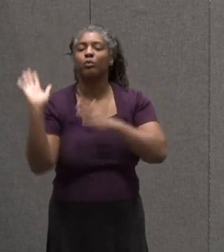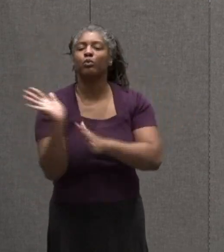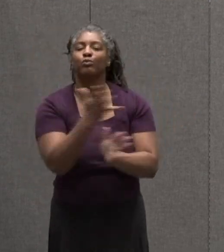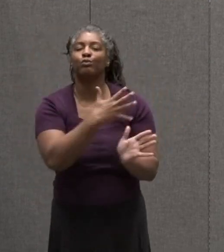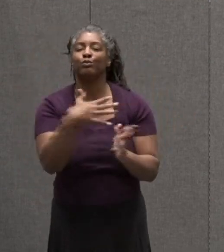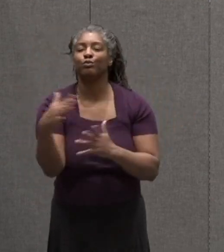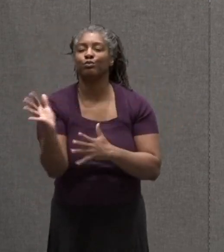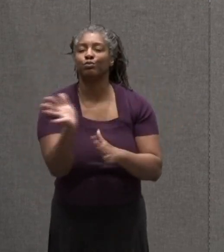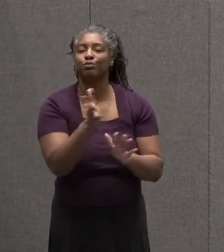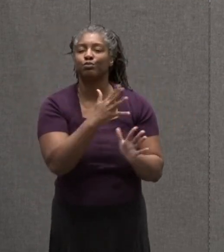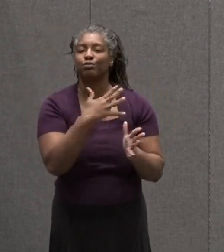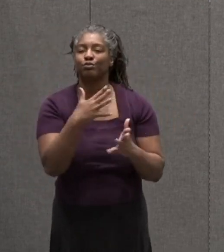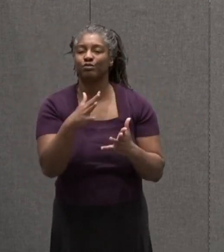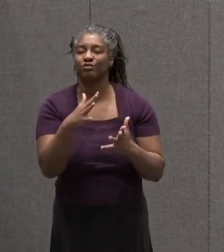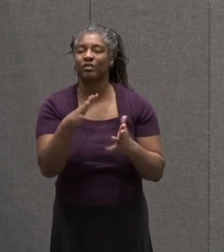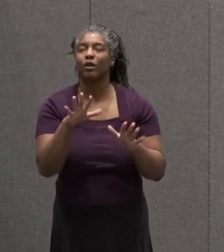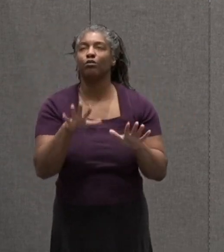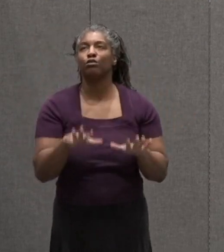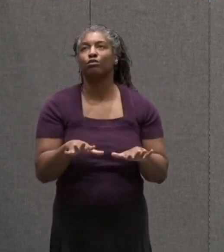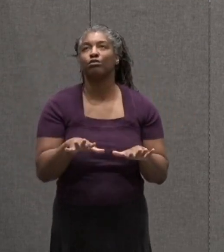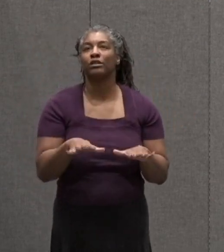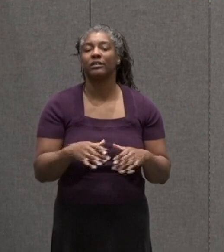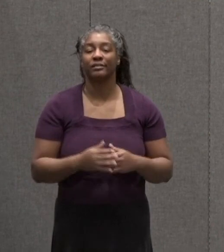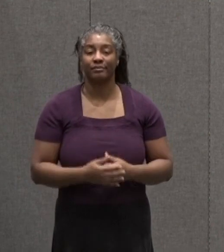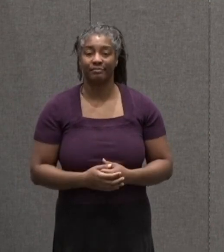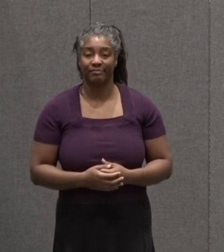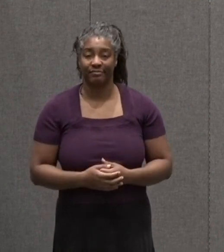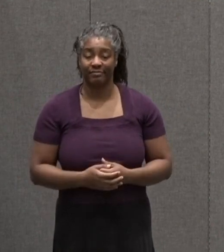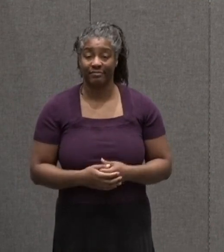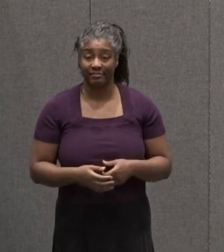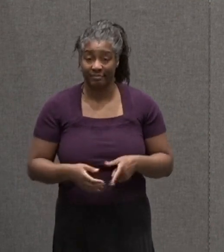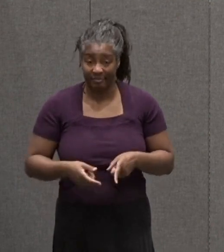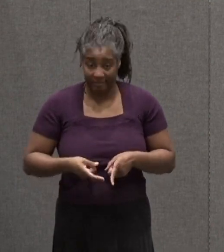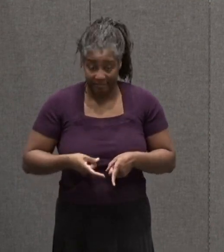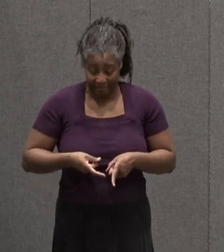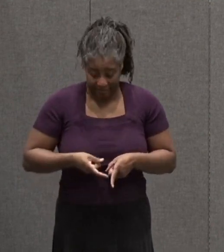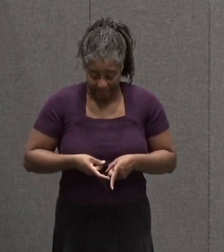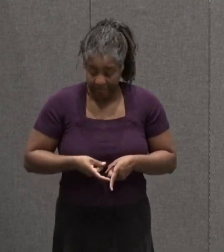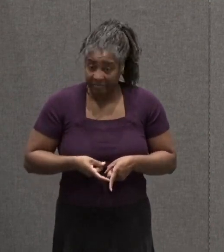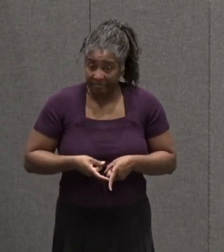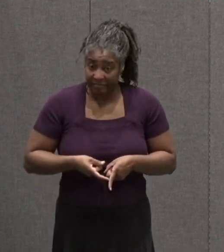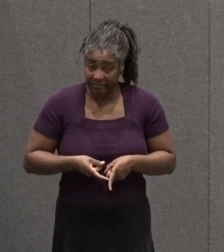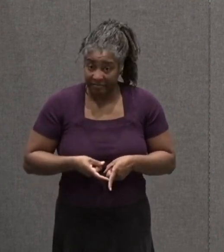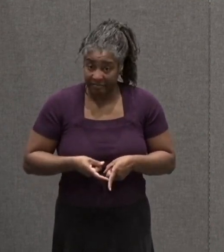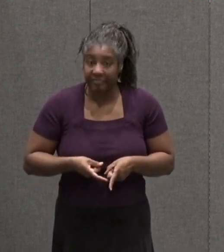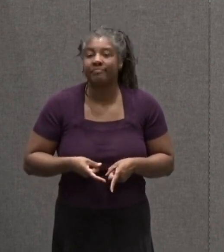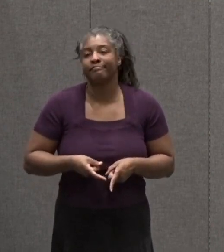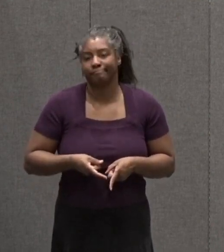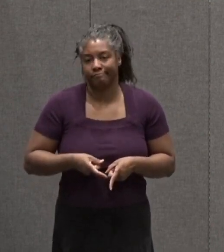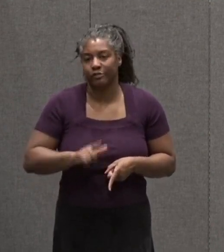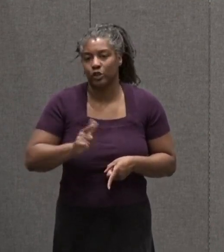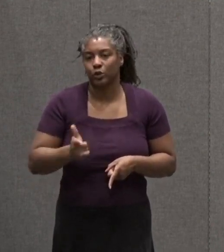And then we wanted to see what the other side of the tree was like 'cause there was a little sunshine. So we went on the other side of the tree.